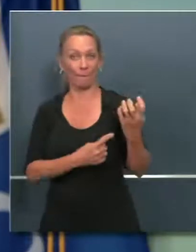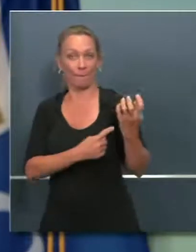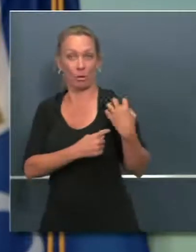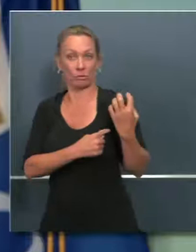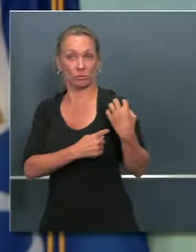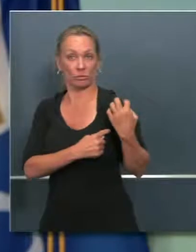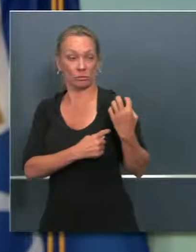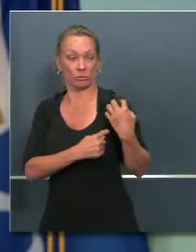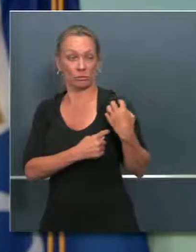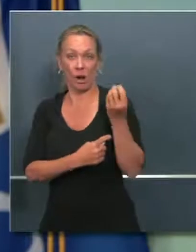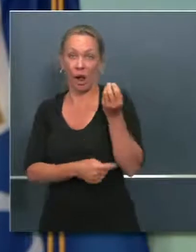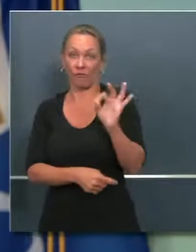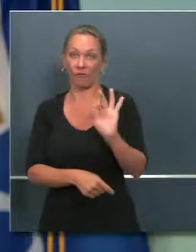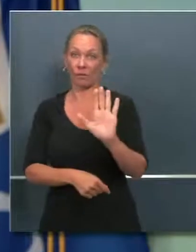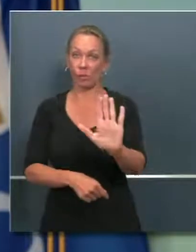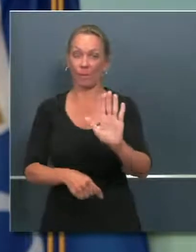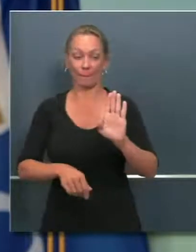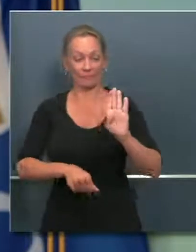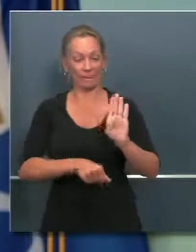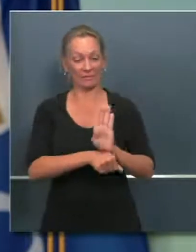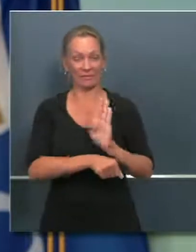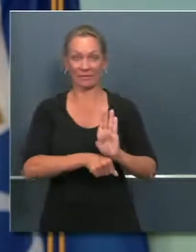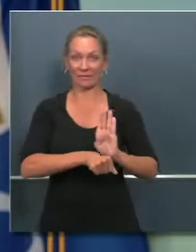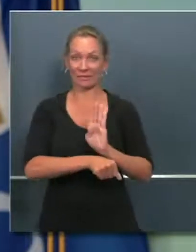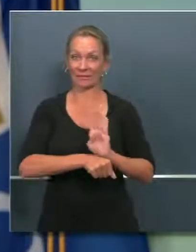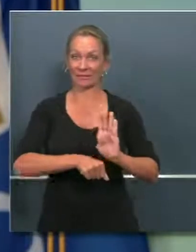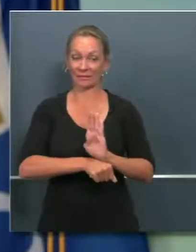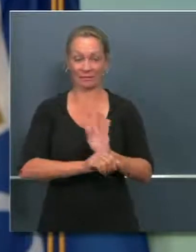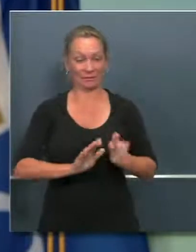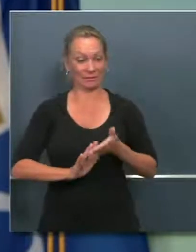again we're going to be doing just that let me just briefly just mention a few other things that